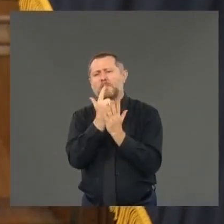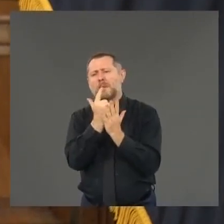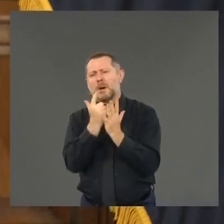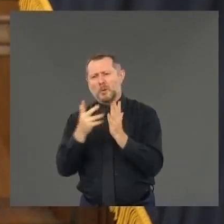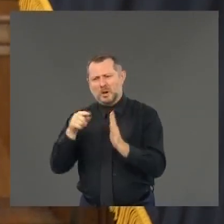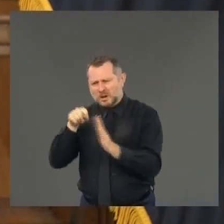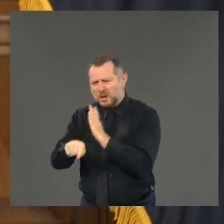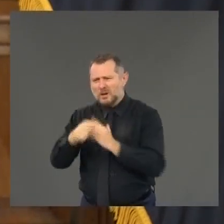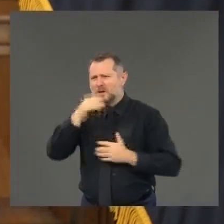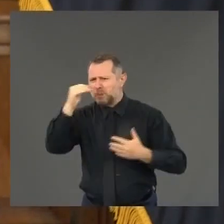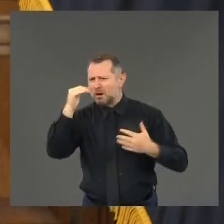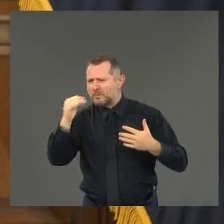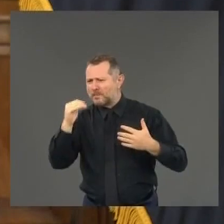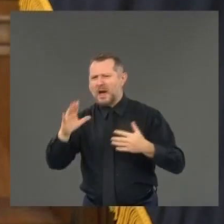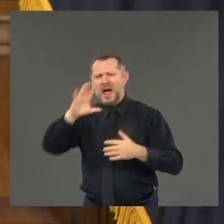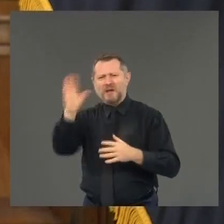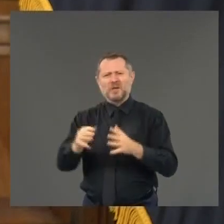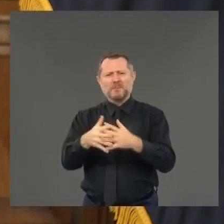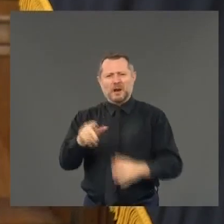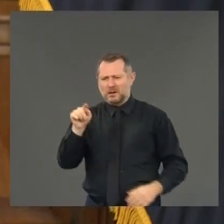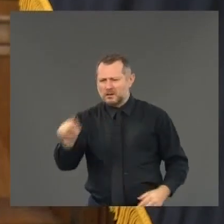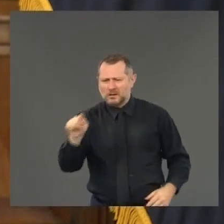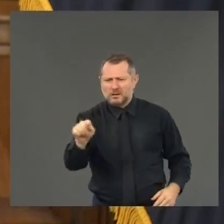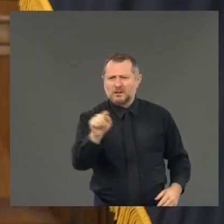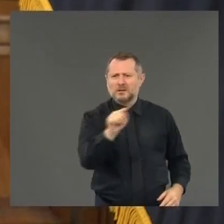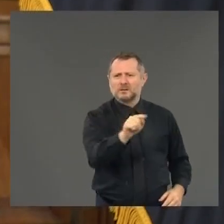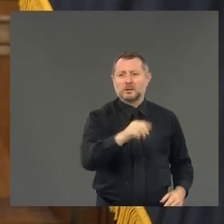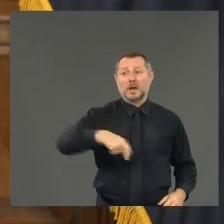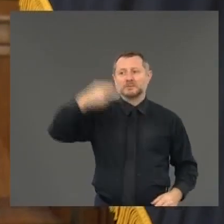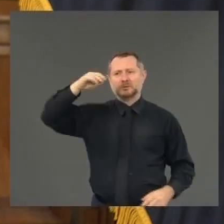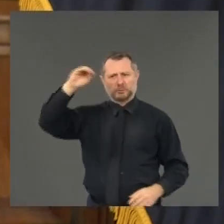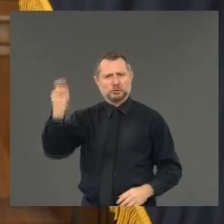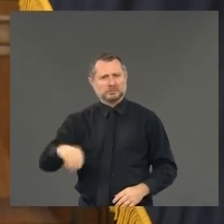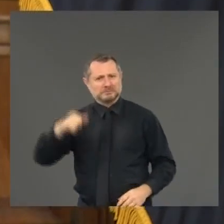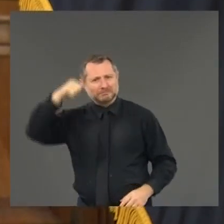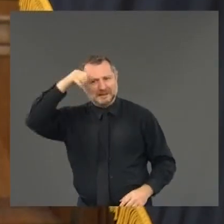THAT YOU'VE HAD A STRING OF